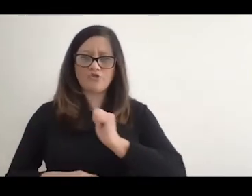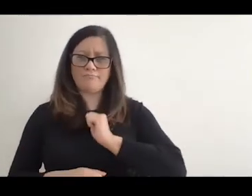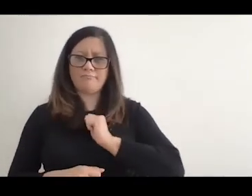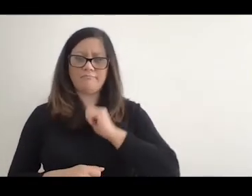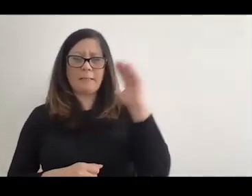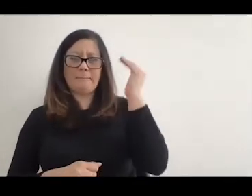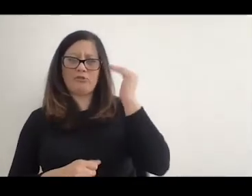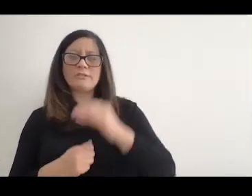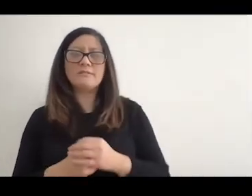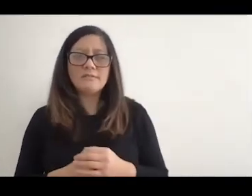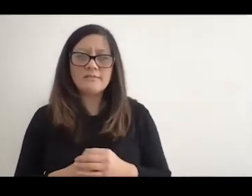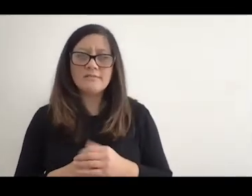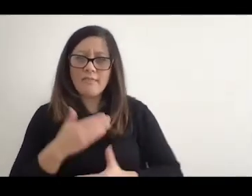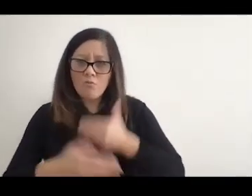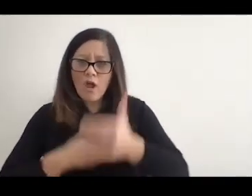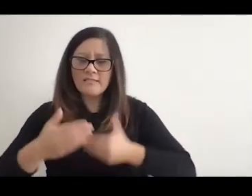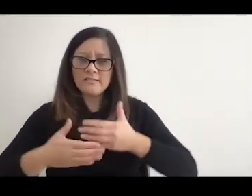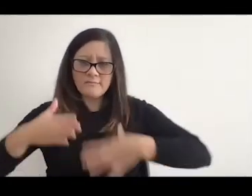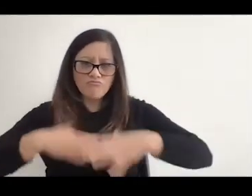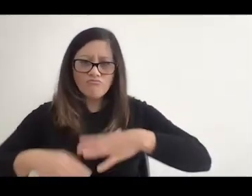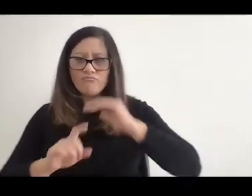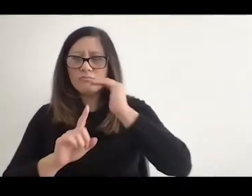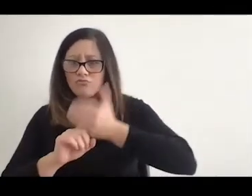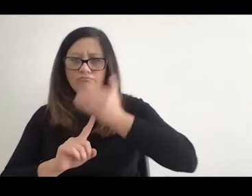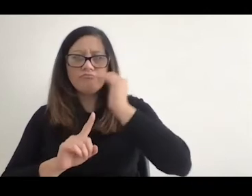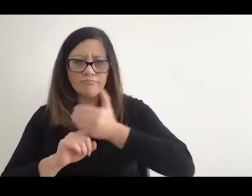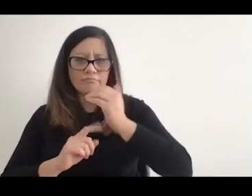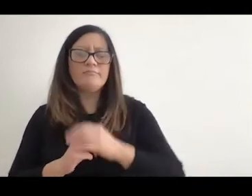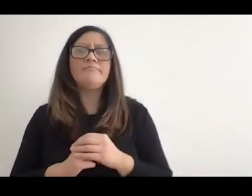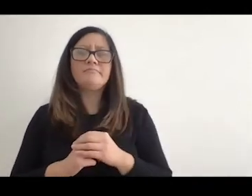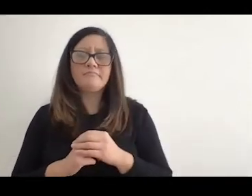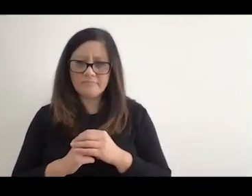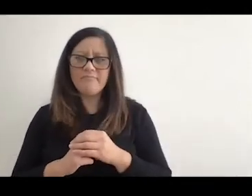process of getting dressed. Then you look at how this field has grown,